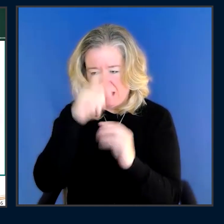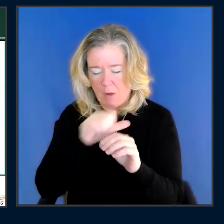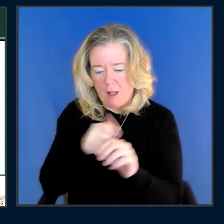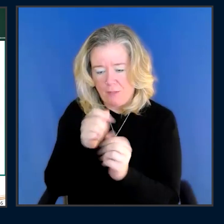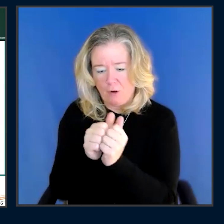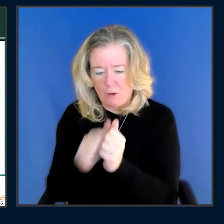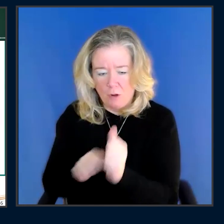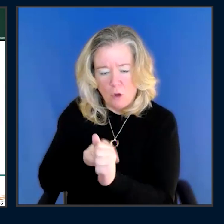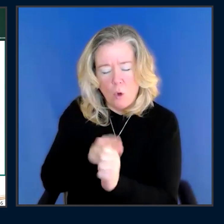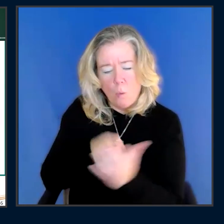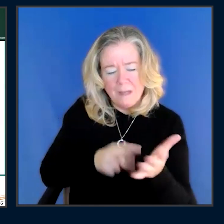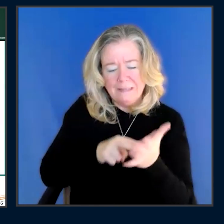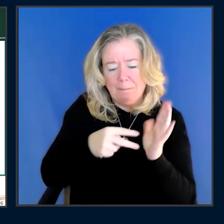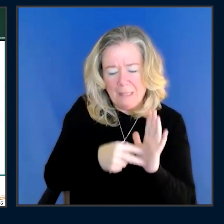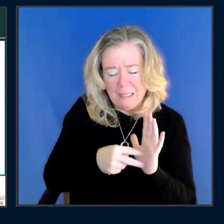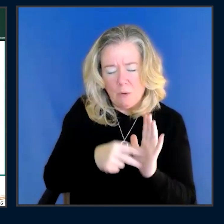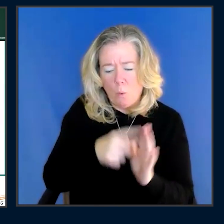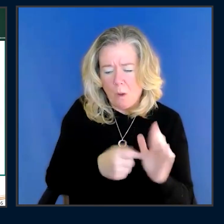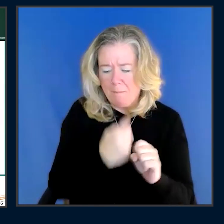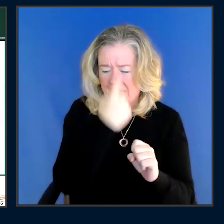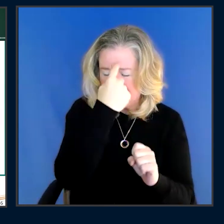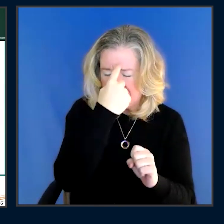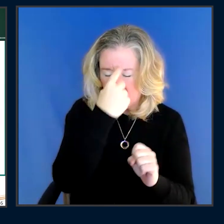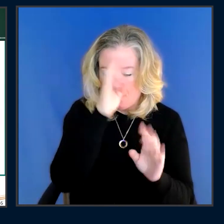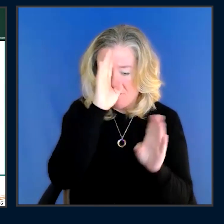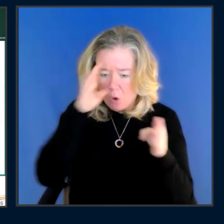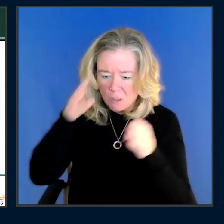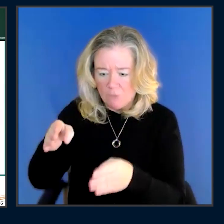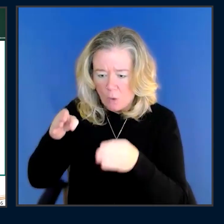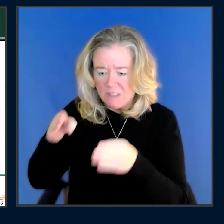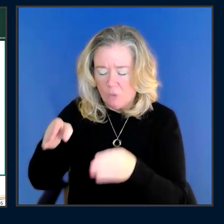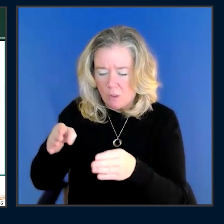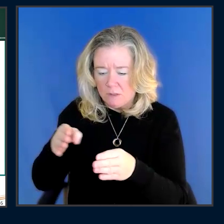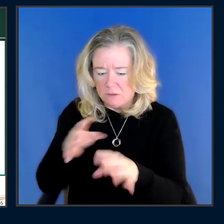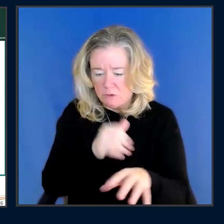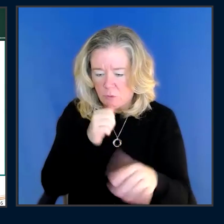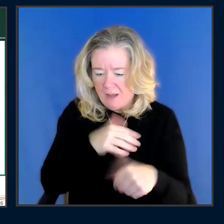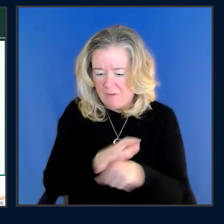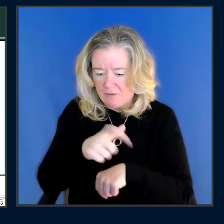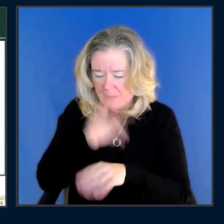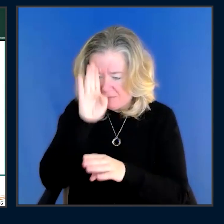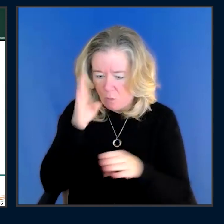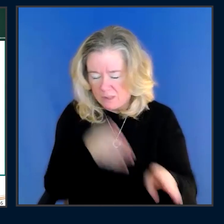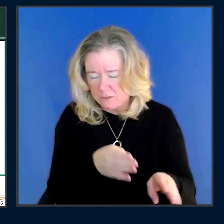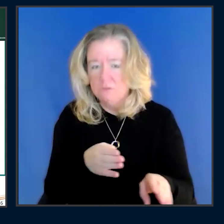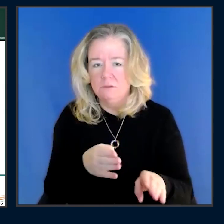what makes sense, what do these vocabulary words mean? So these are those five essential components. And I'll have-- Kelly,